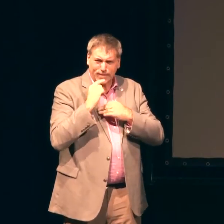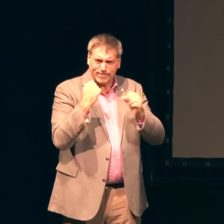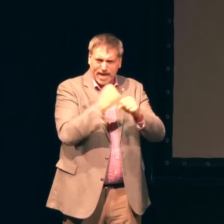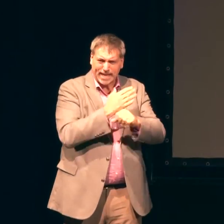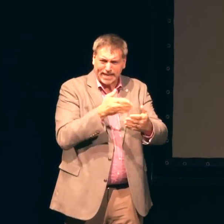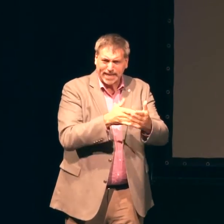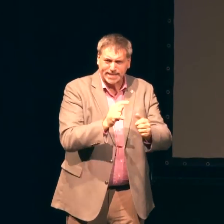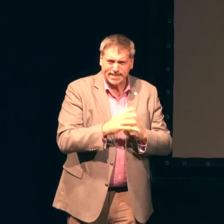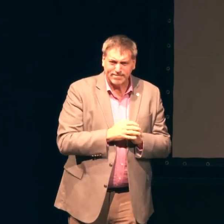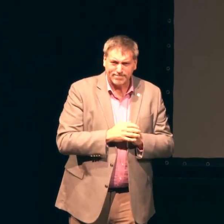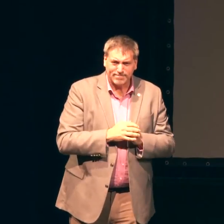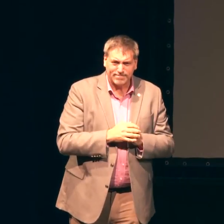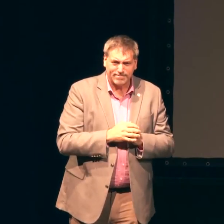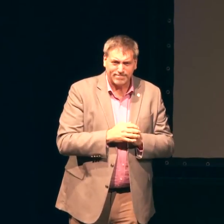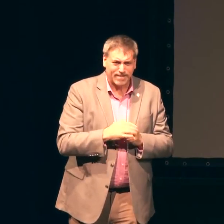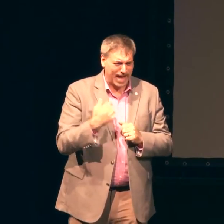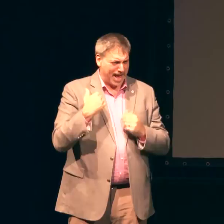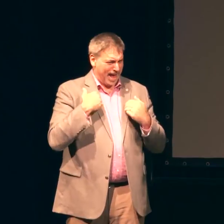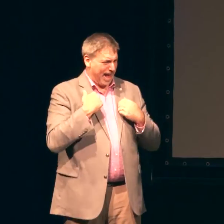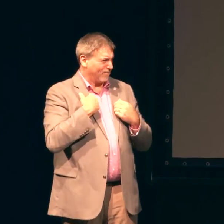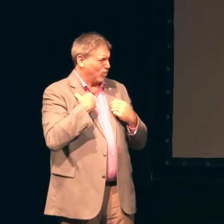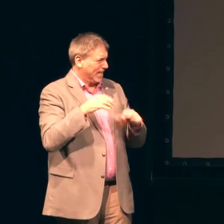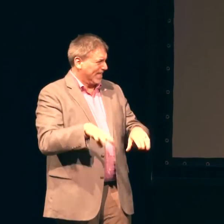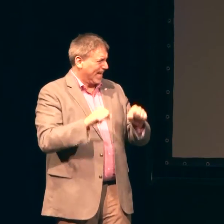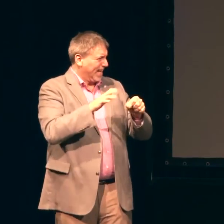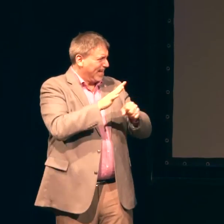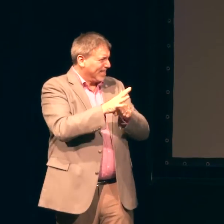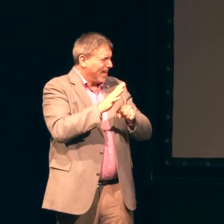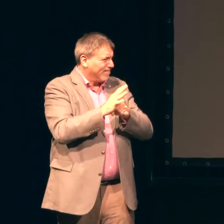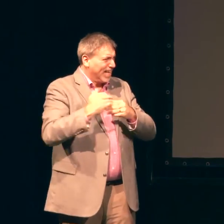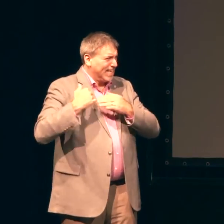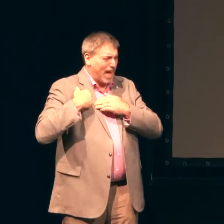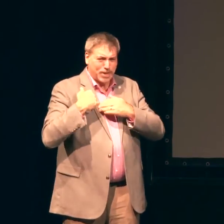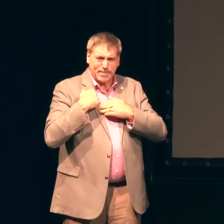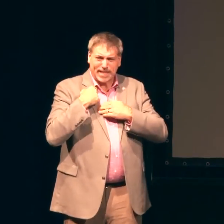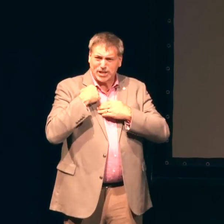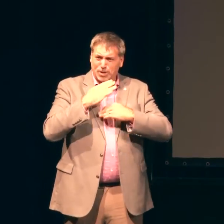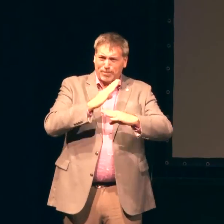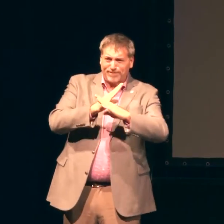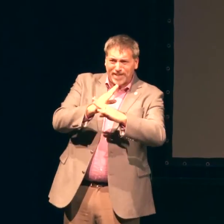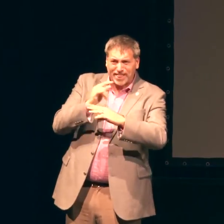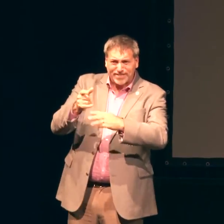taking enough accountability? Are we really fighting it enough? Are we taking enough